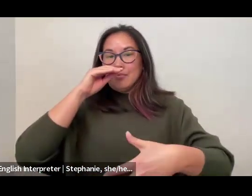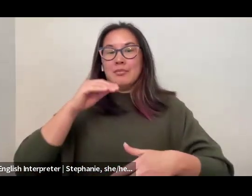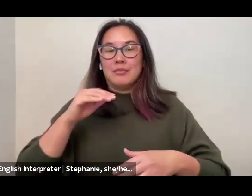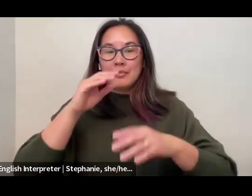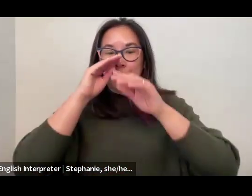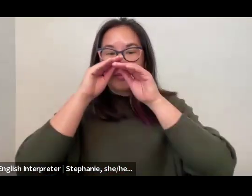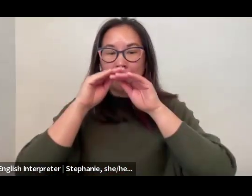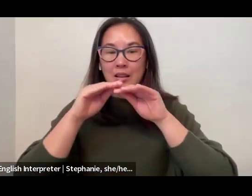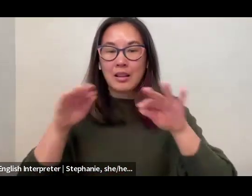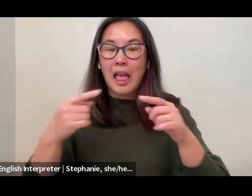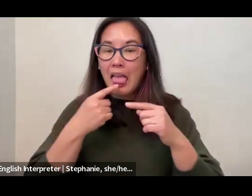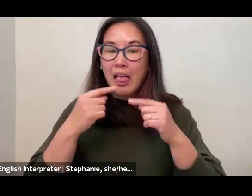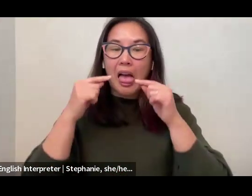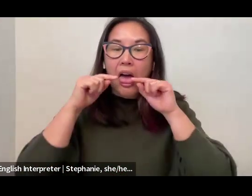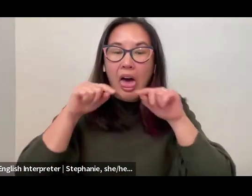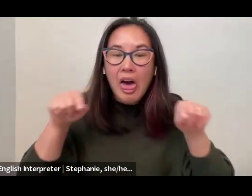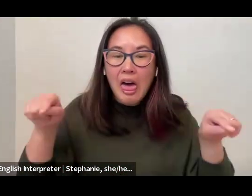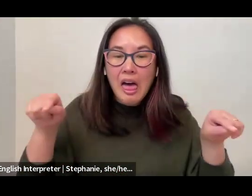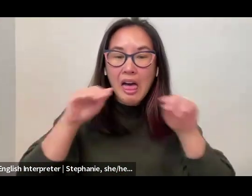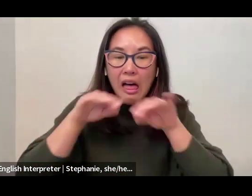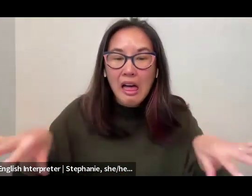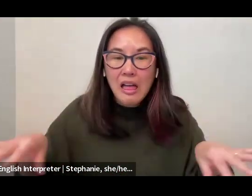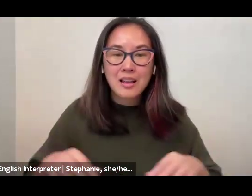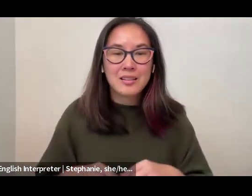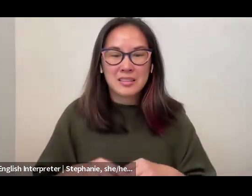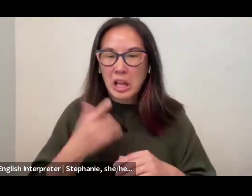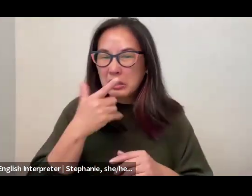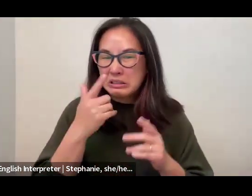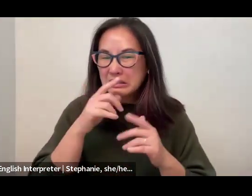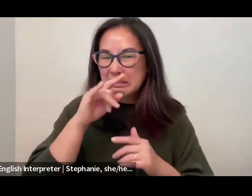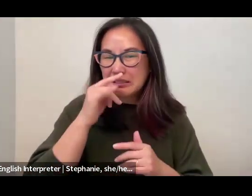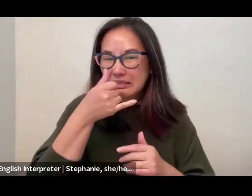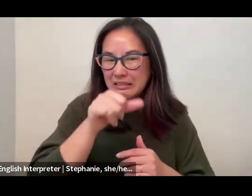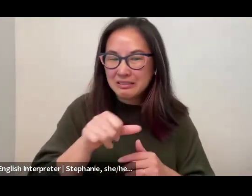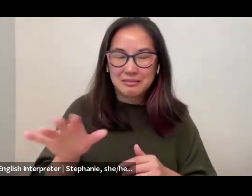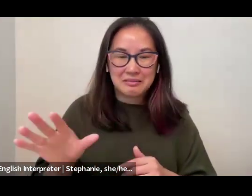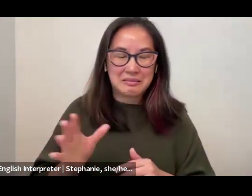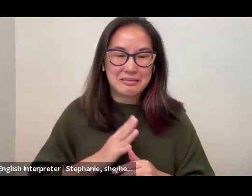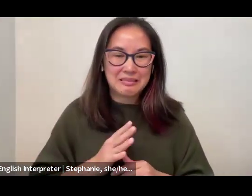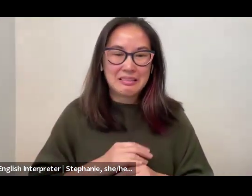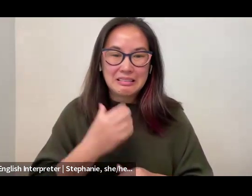Stick your tongue out. You're going to look silly. Get the hot air out. All right, give it a try.